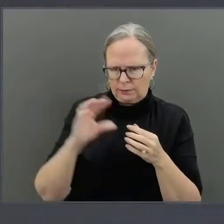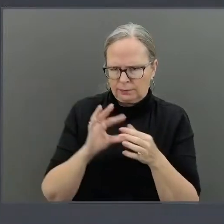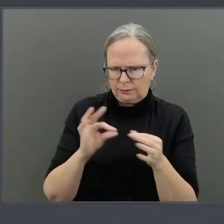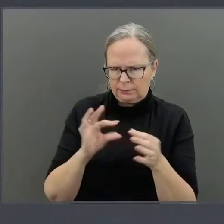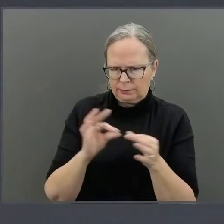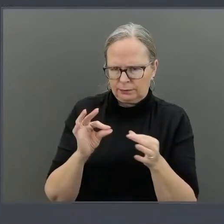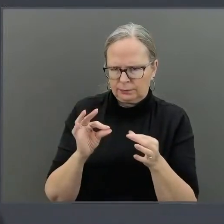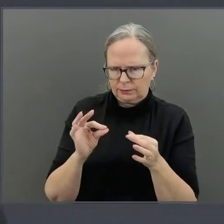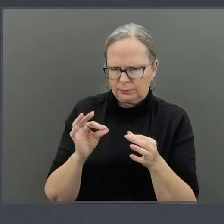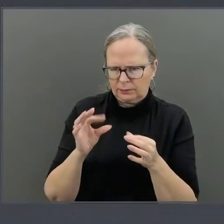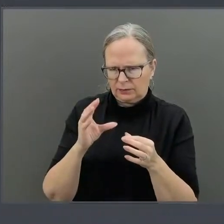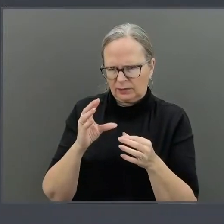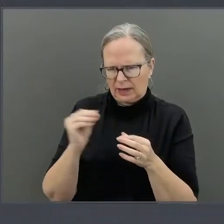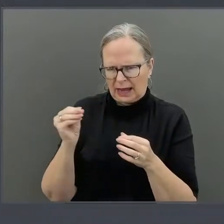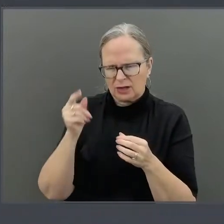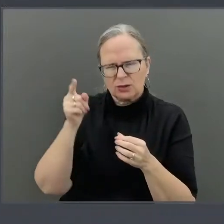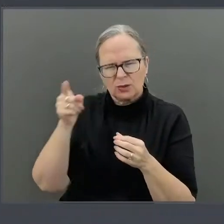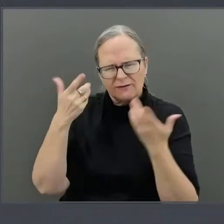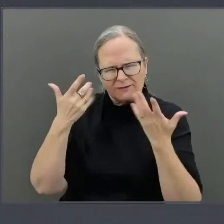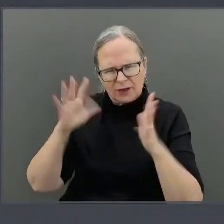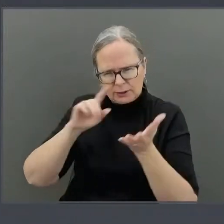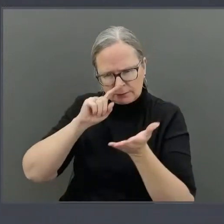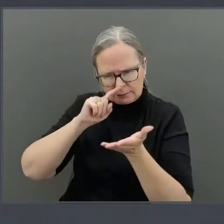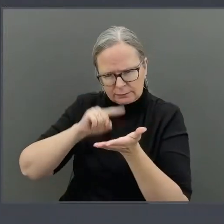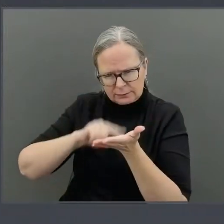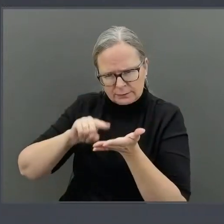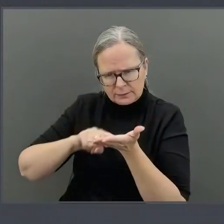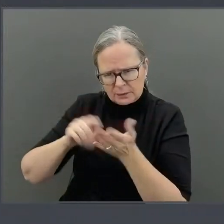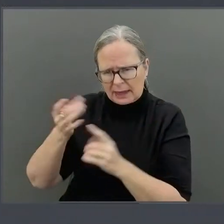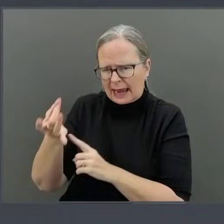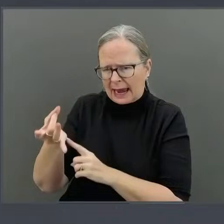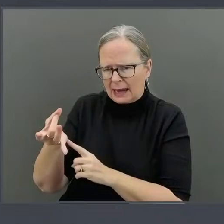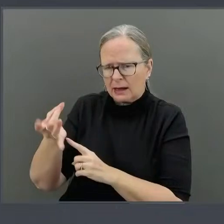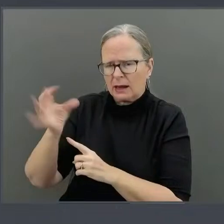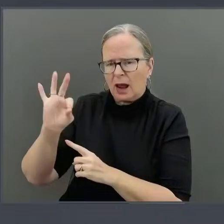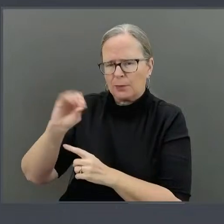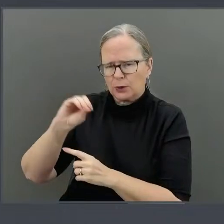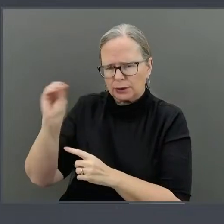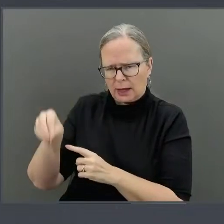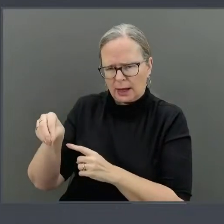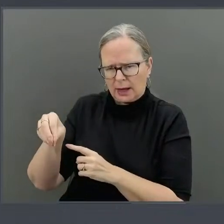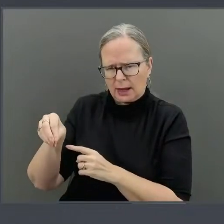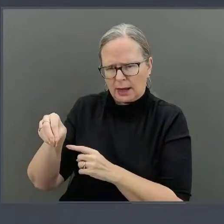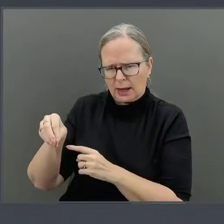the question I uh I'll have to actually get back to you with the specifics uh on that question but